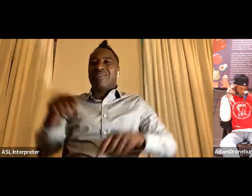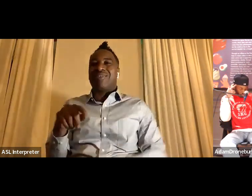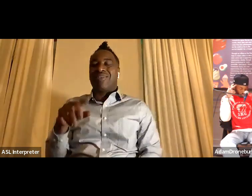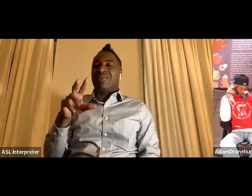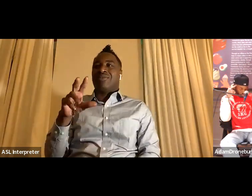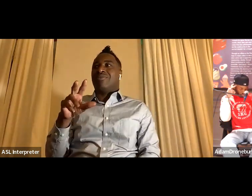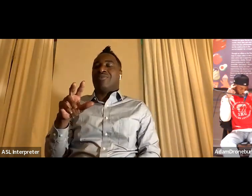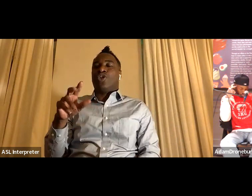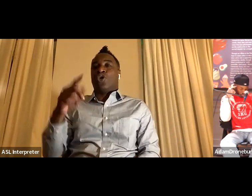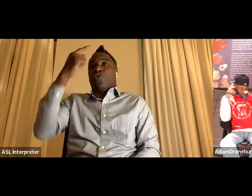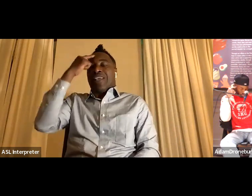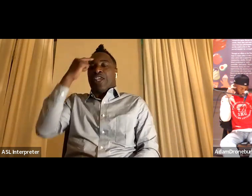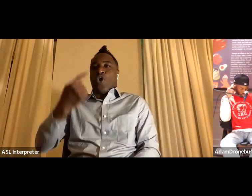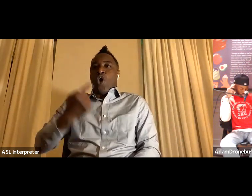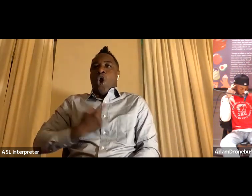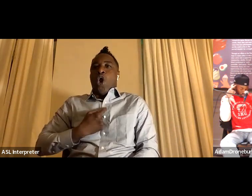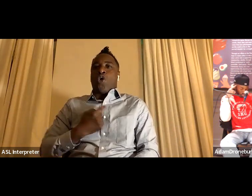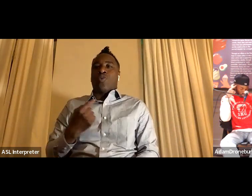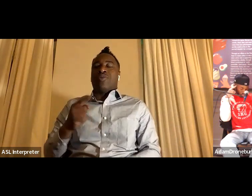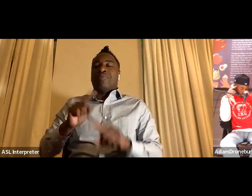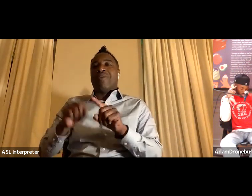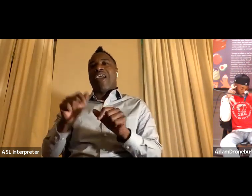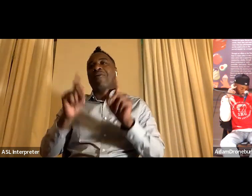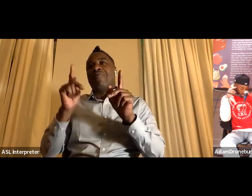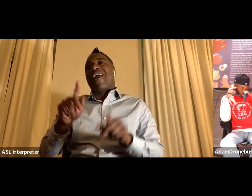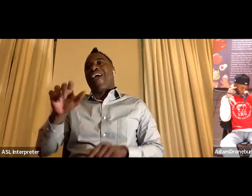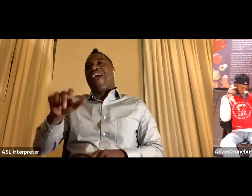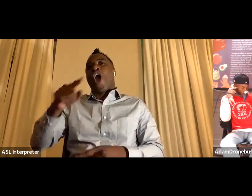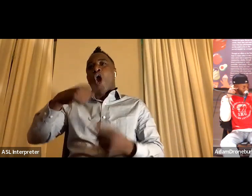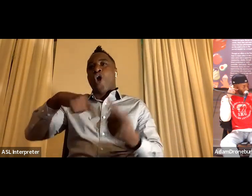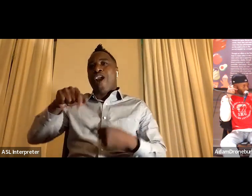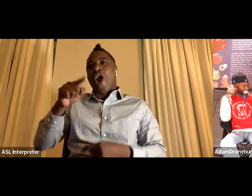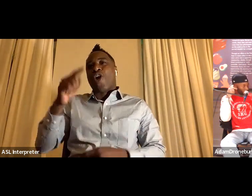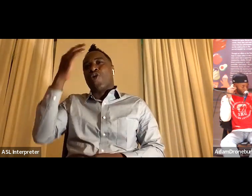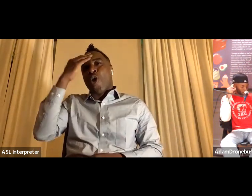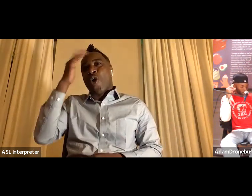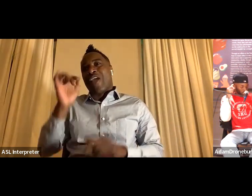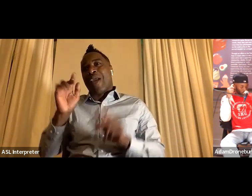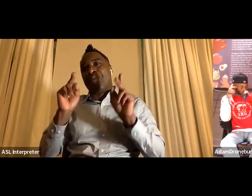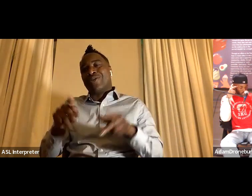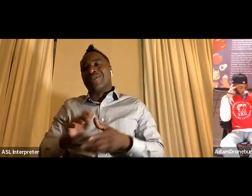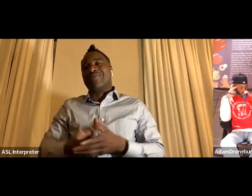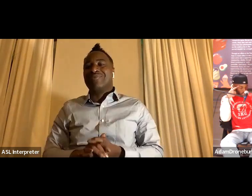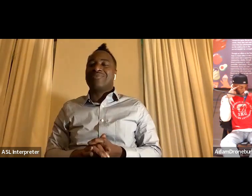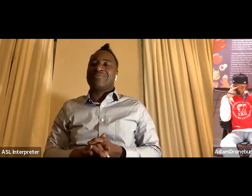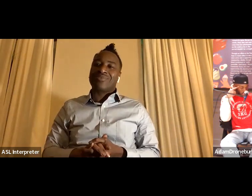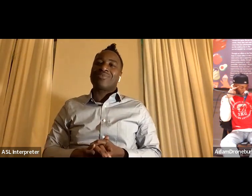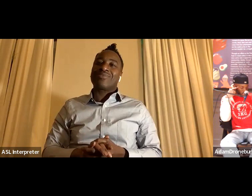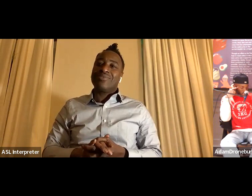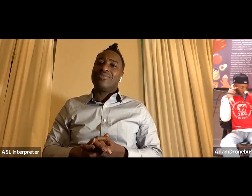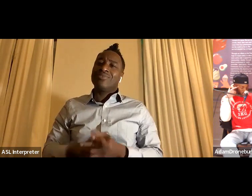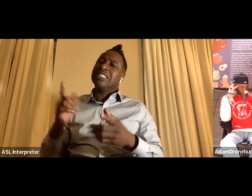everybody around here knows the person, you know? So, yeah, it's been cool to slowly, like,